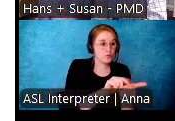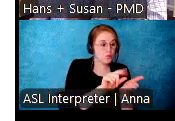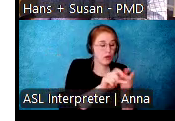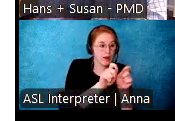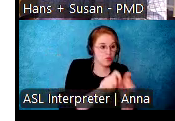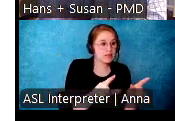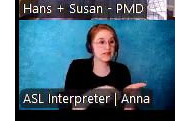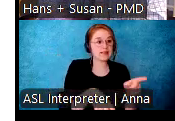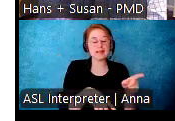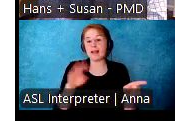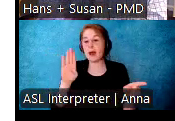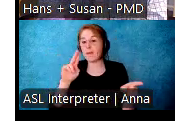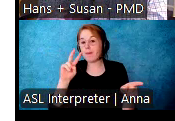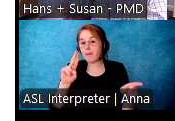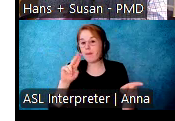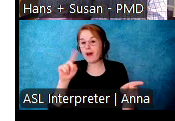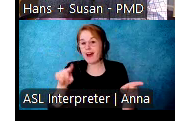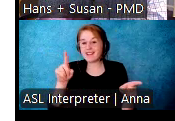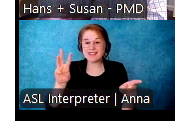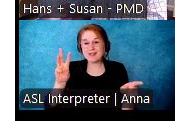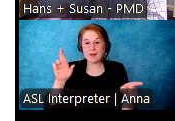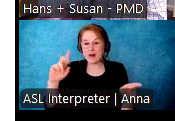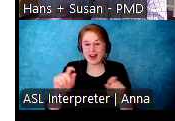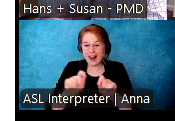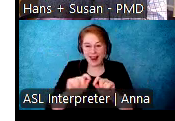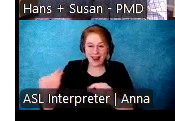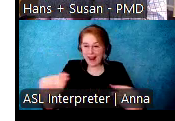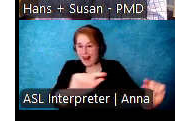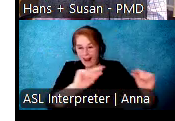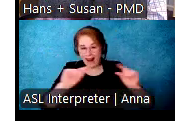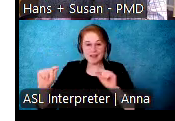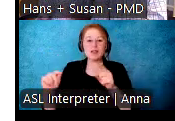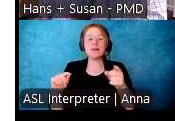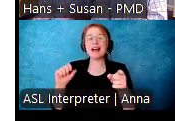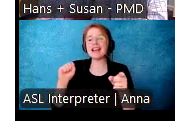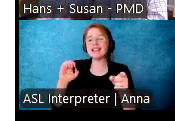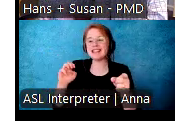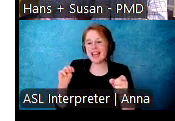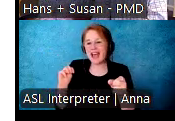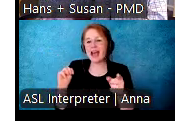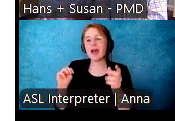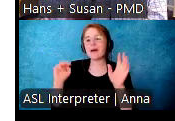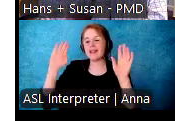The buzzword is out there and search engine marketing is when someone, oh yeah, I heard of that program.